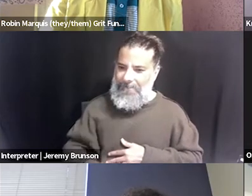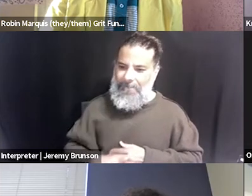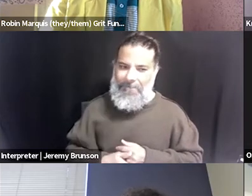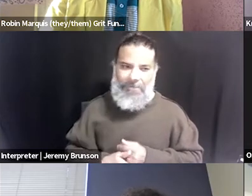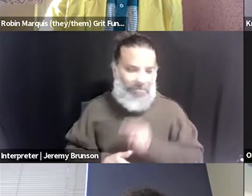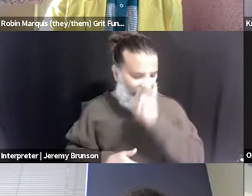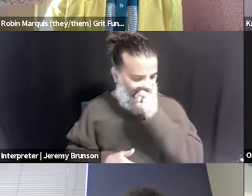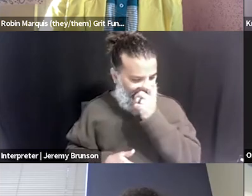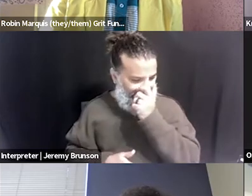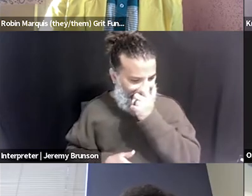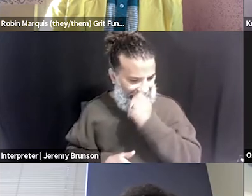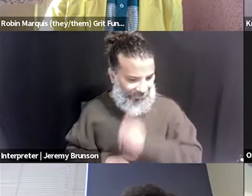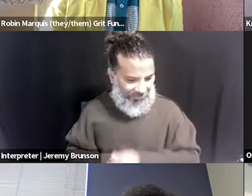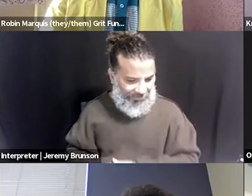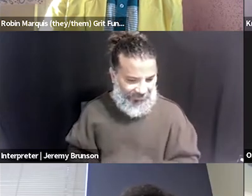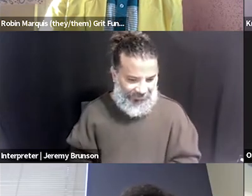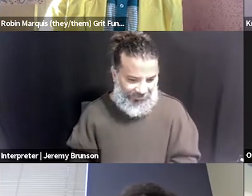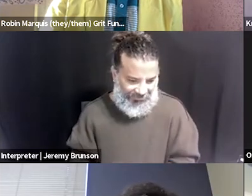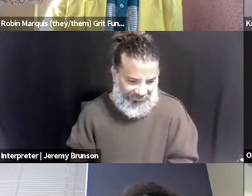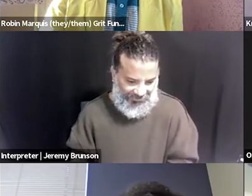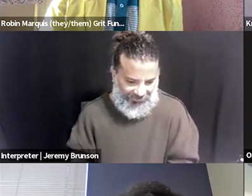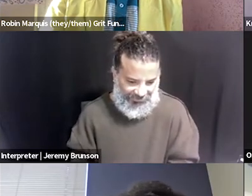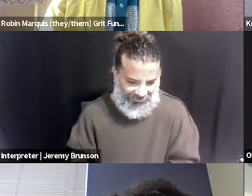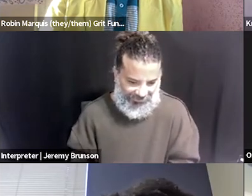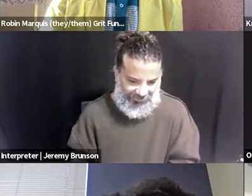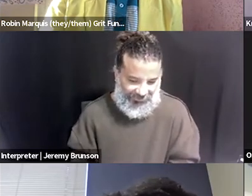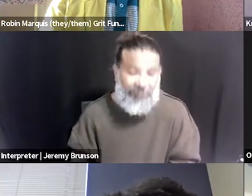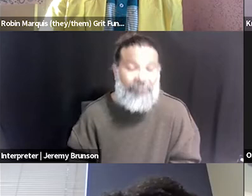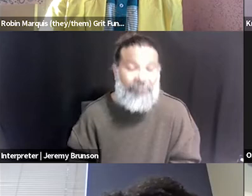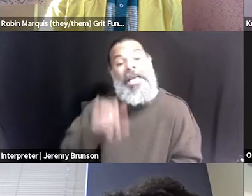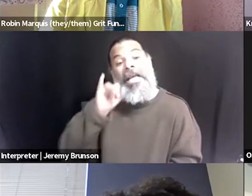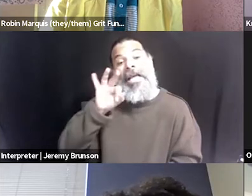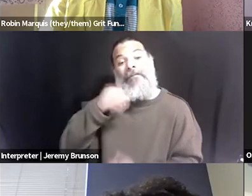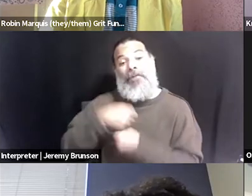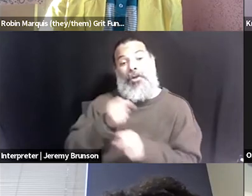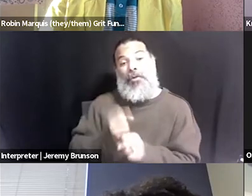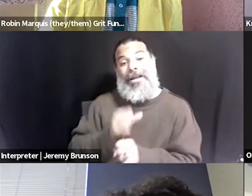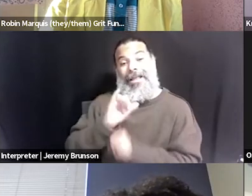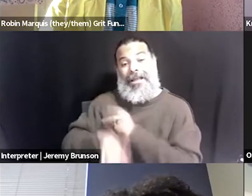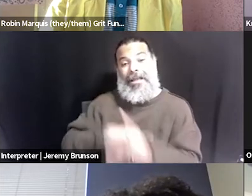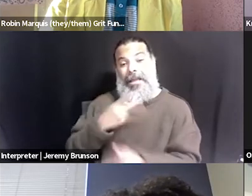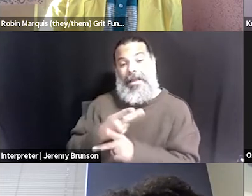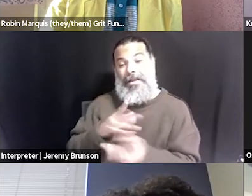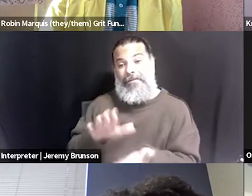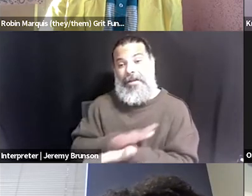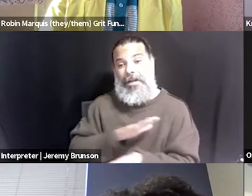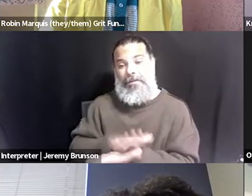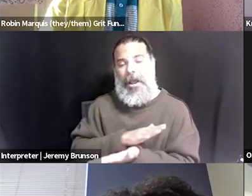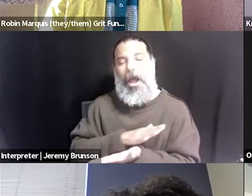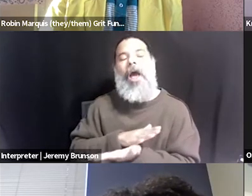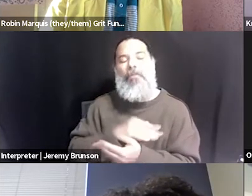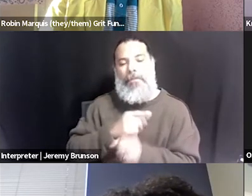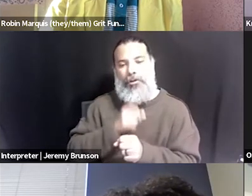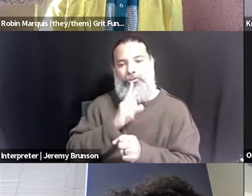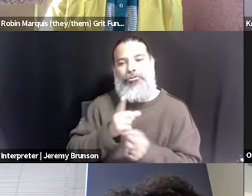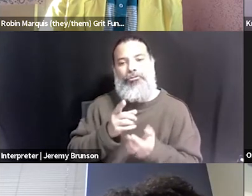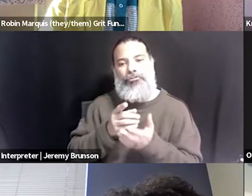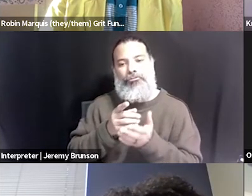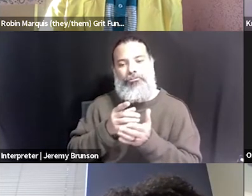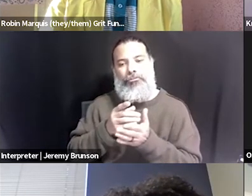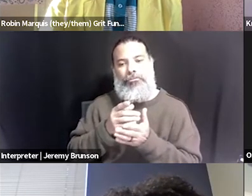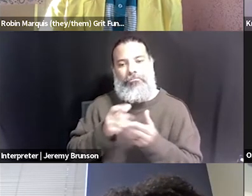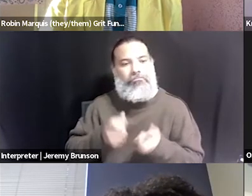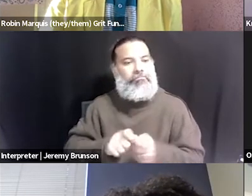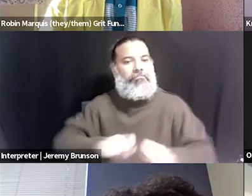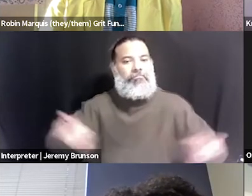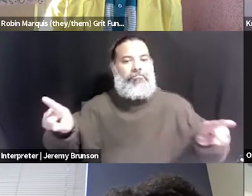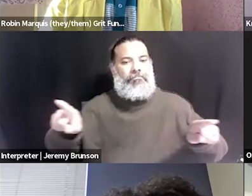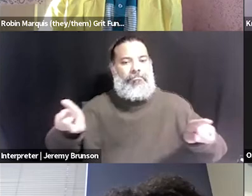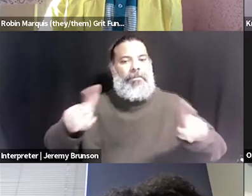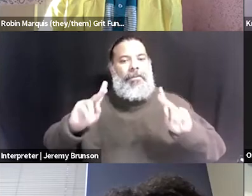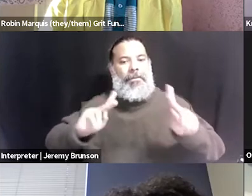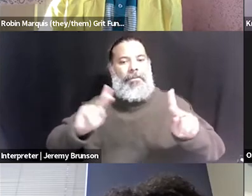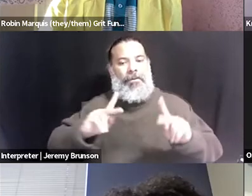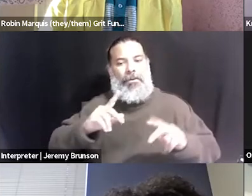If we create that kind of document, I'll make sure that it goes to everyone who is, you